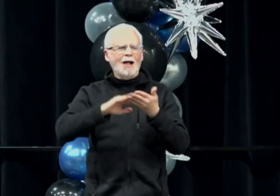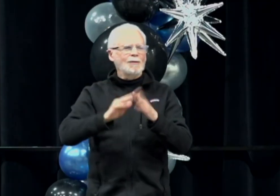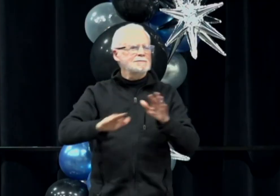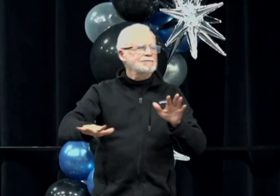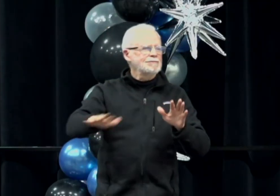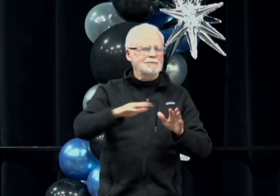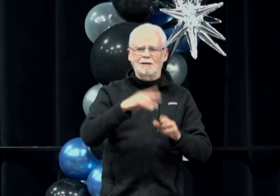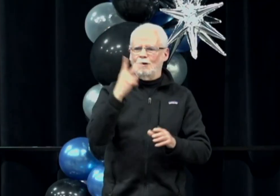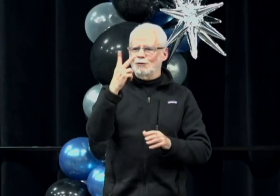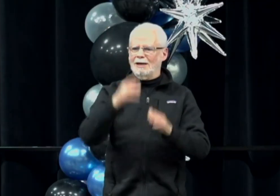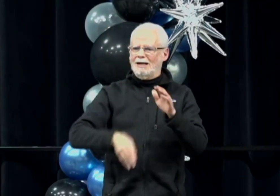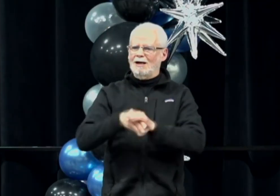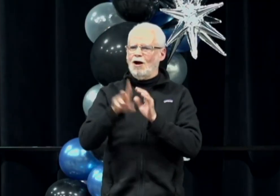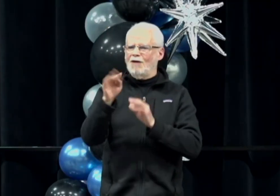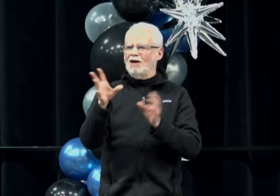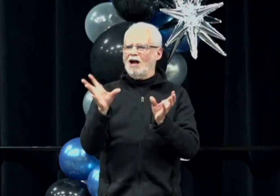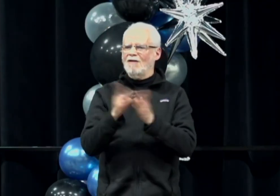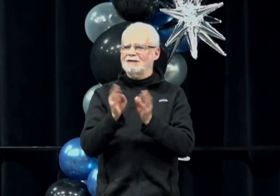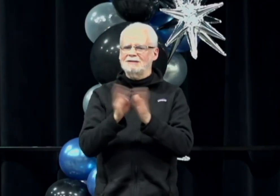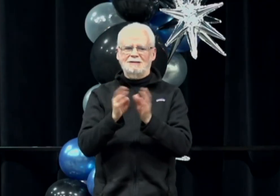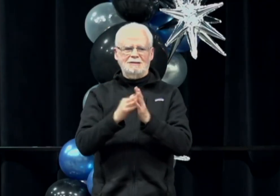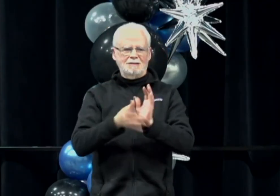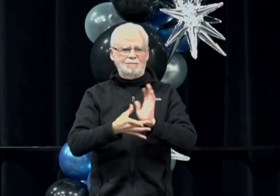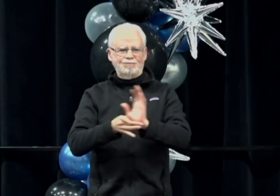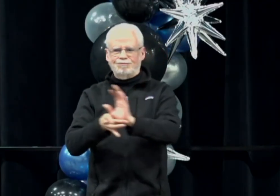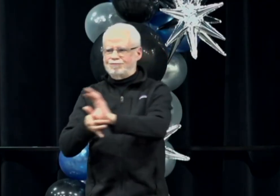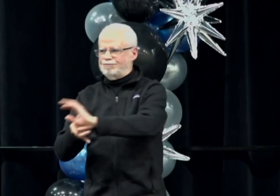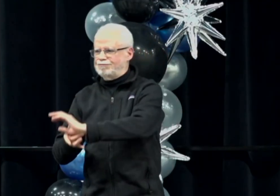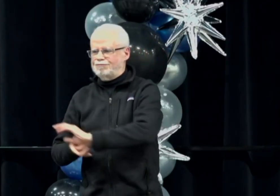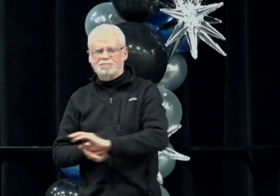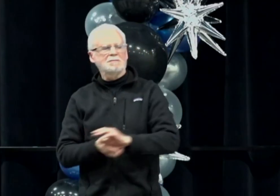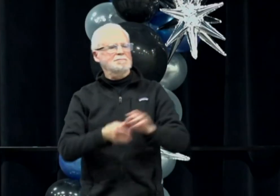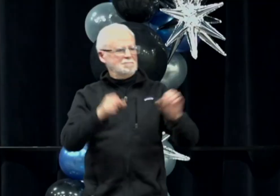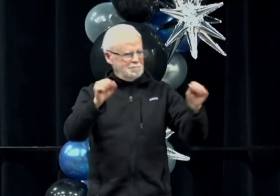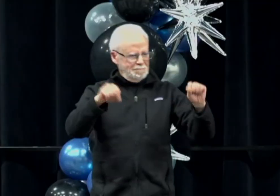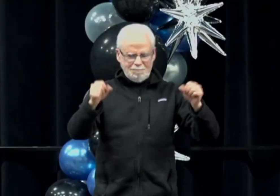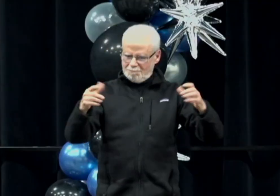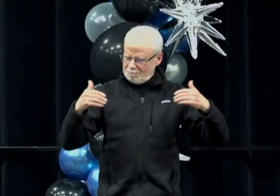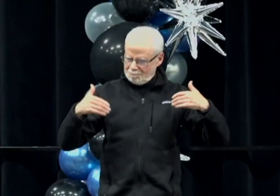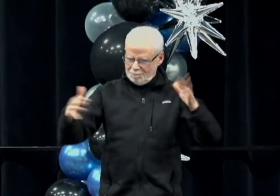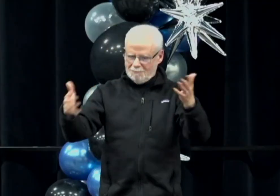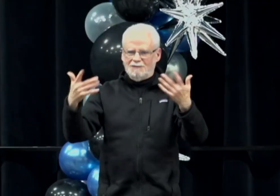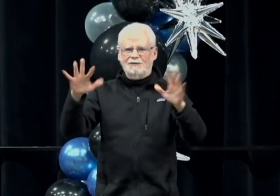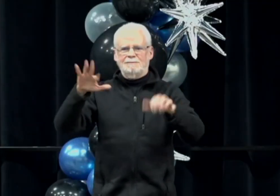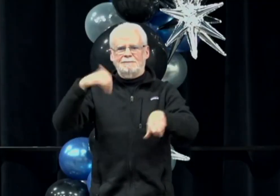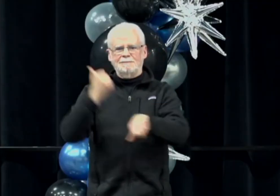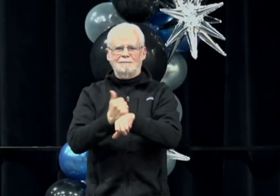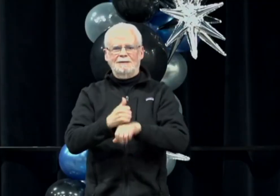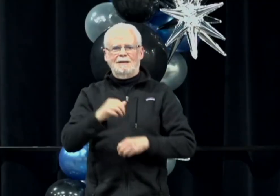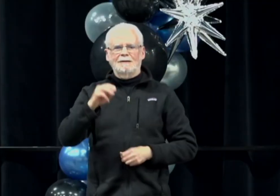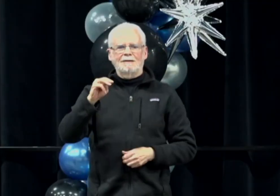ahead and set up the training or not? Many nodded “yes”. They suggested having 2 kickoff conferences